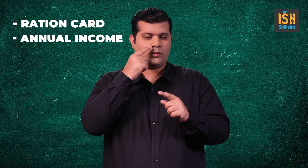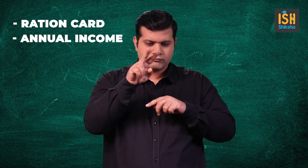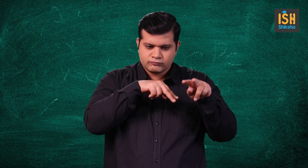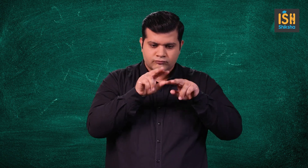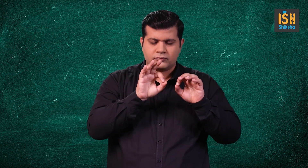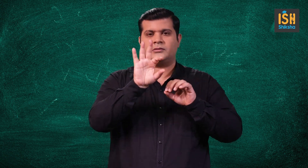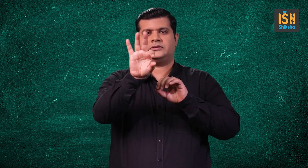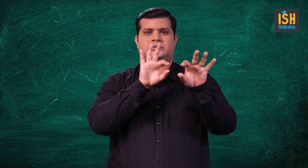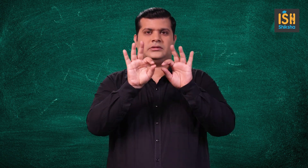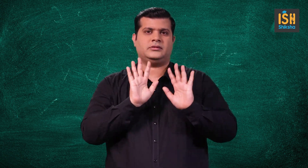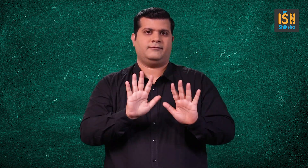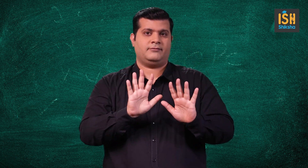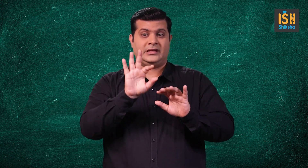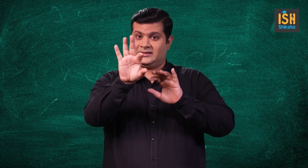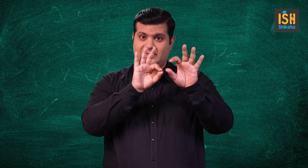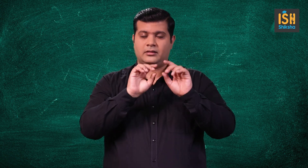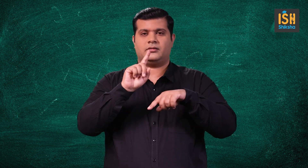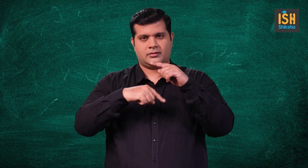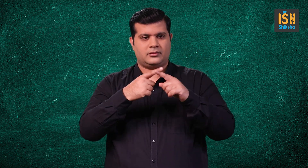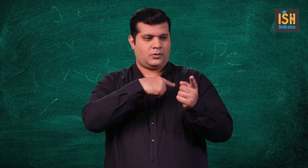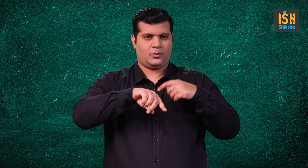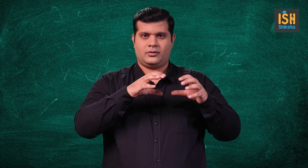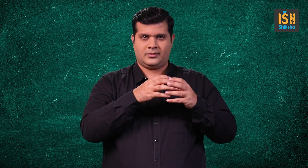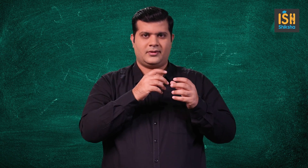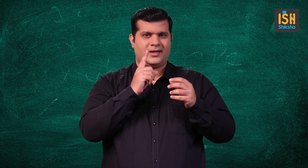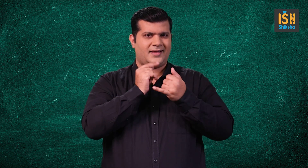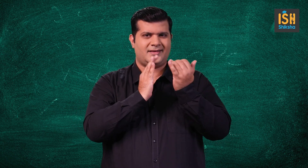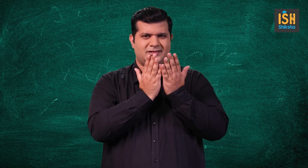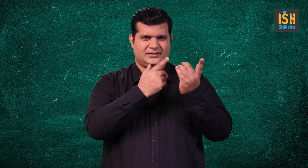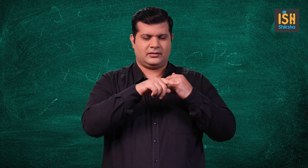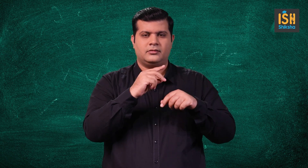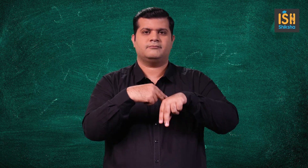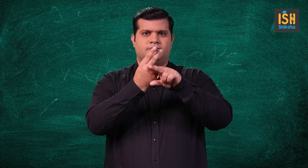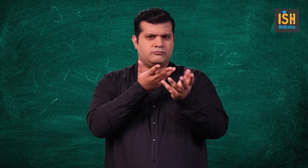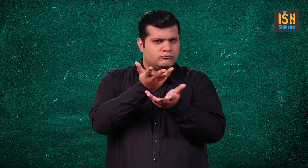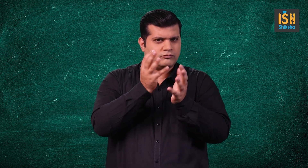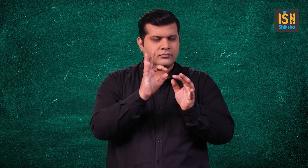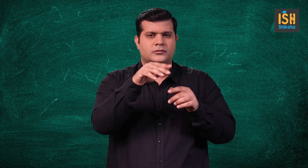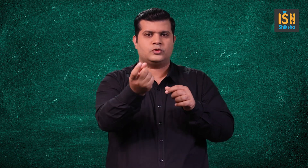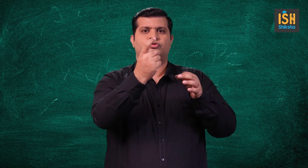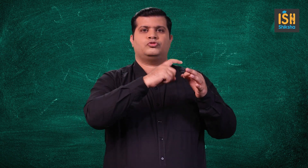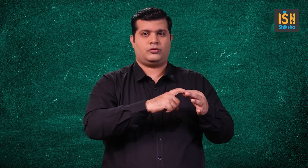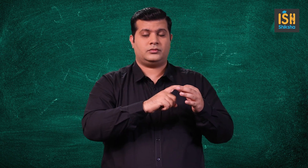Candidates would be selected after verification. ISH Shiksha team will videocall you when you are selected.